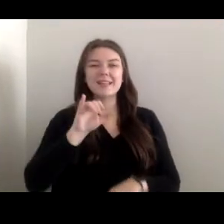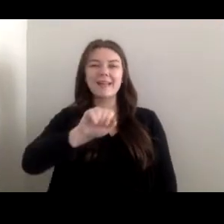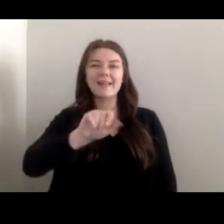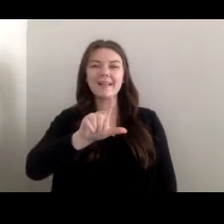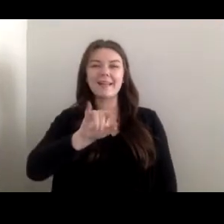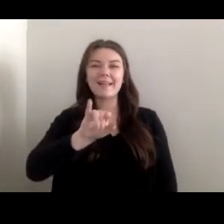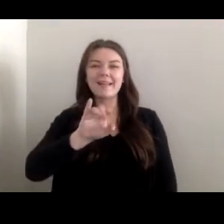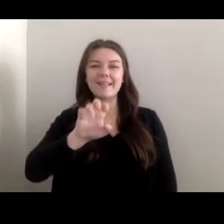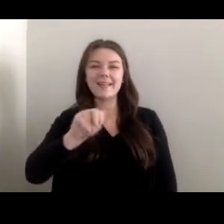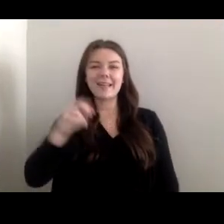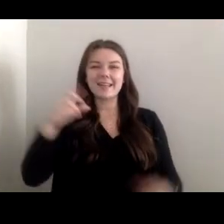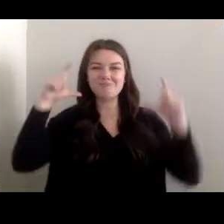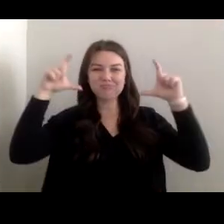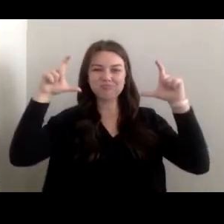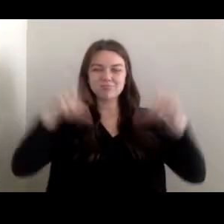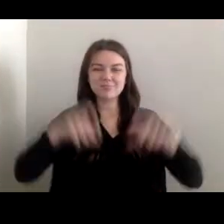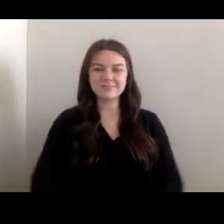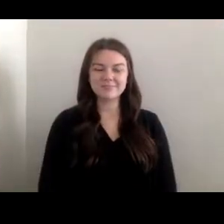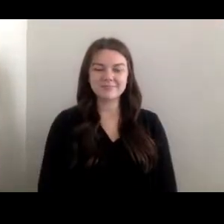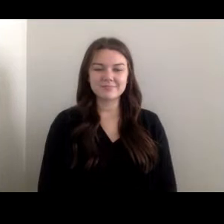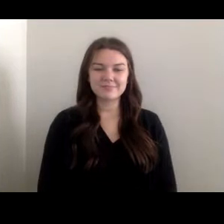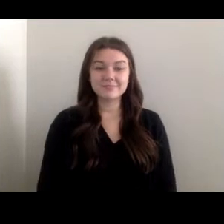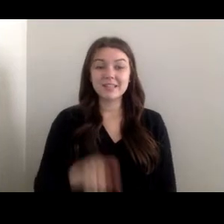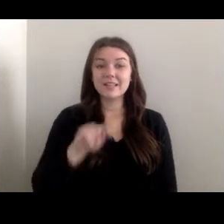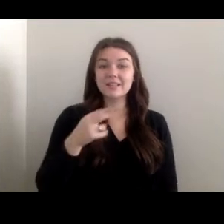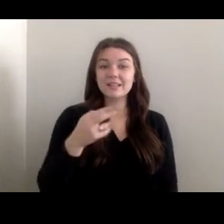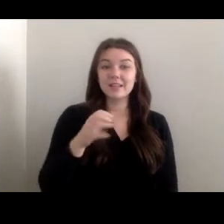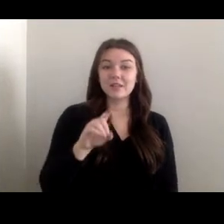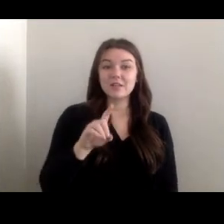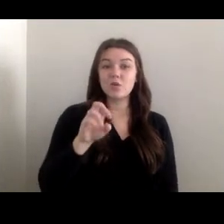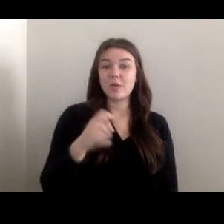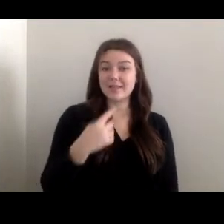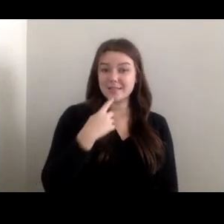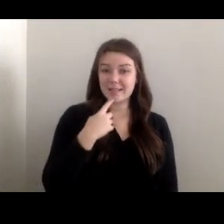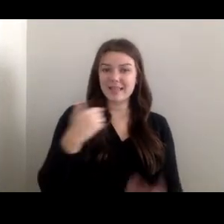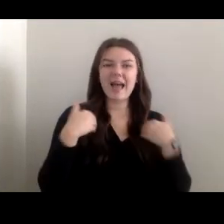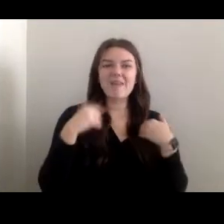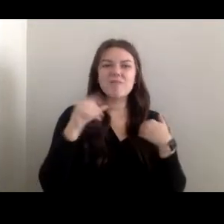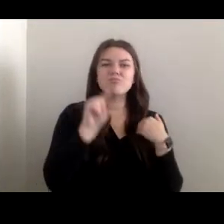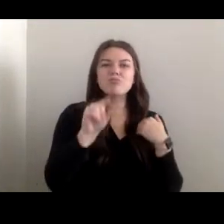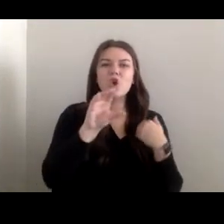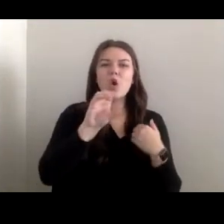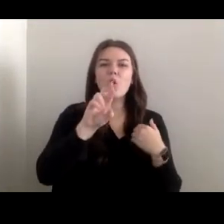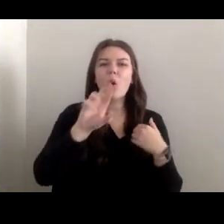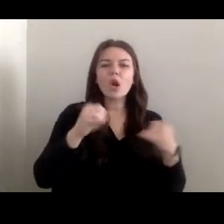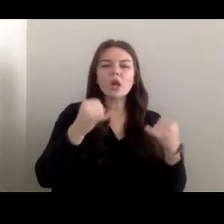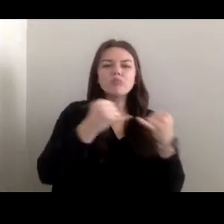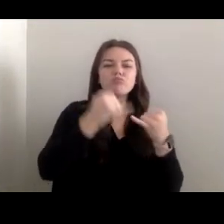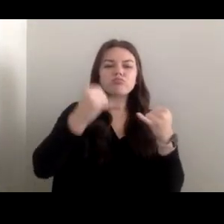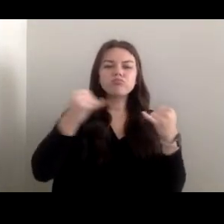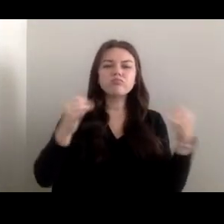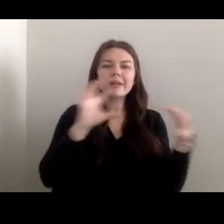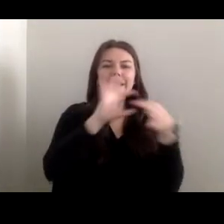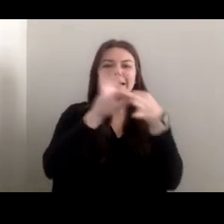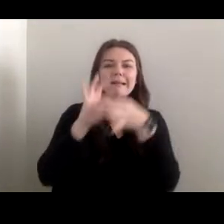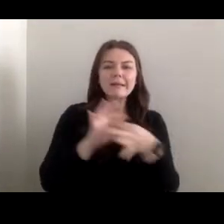And Theodore is also saying, and they also have little cords connected to them. Emily is saying that they have eye spots